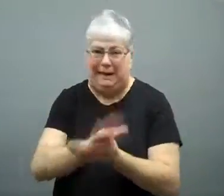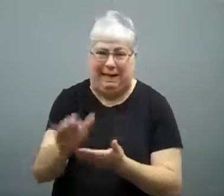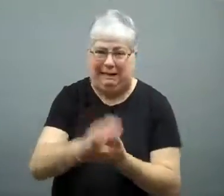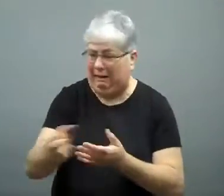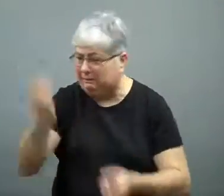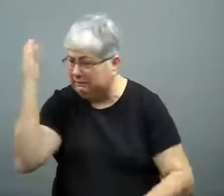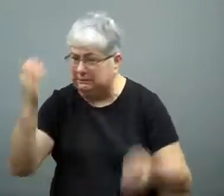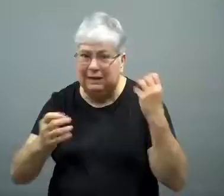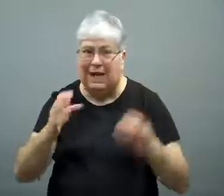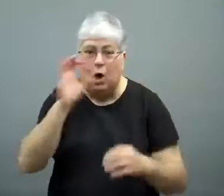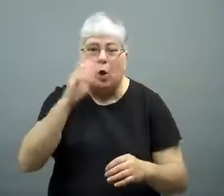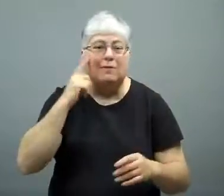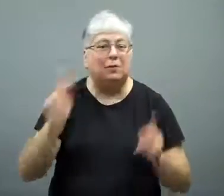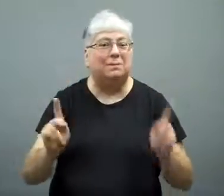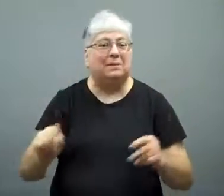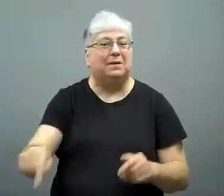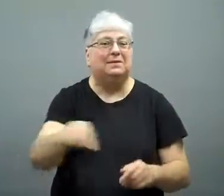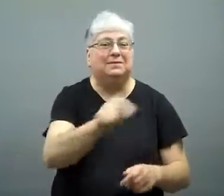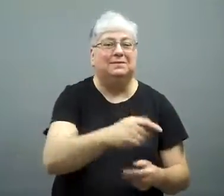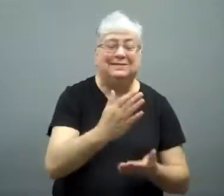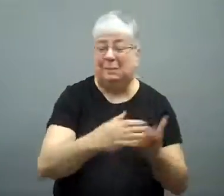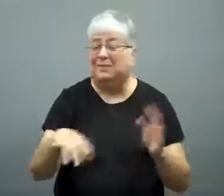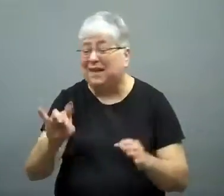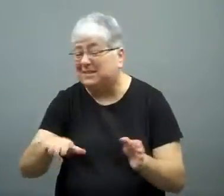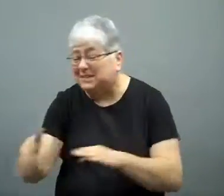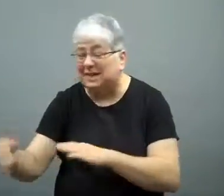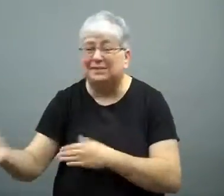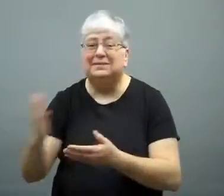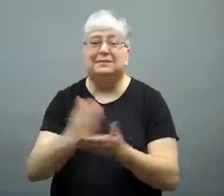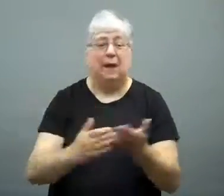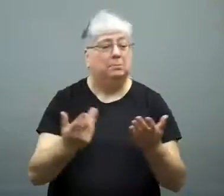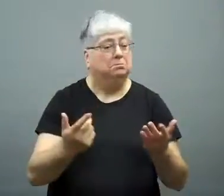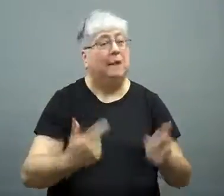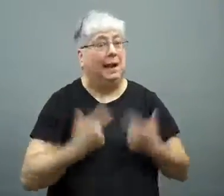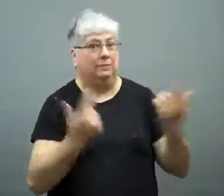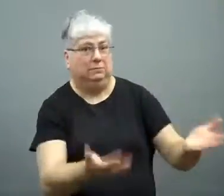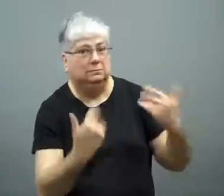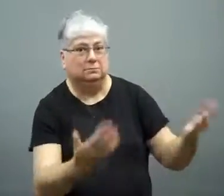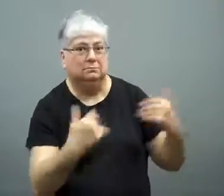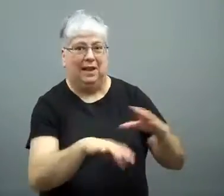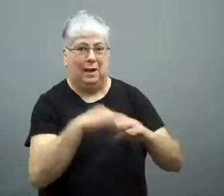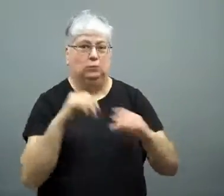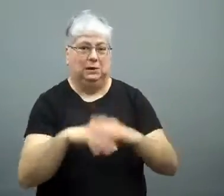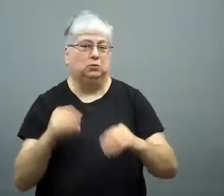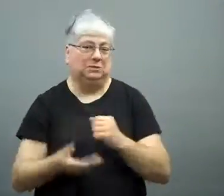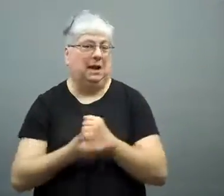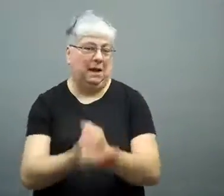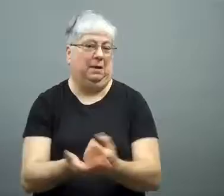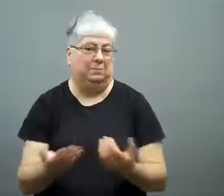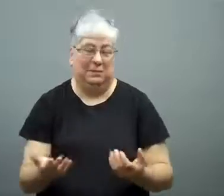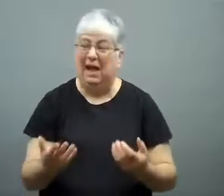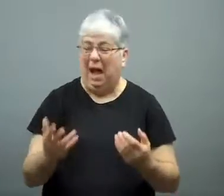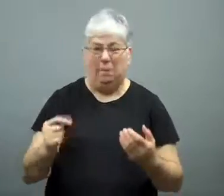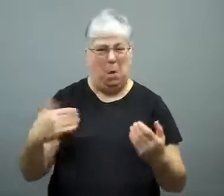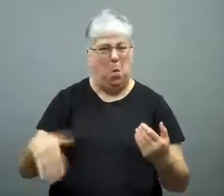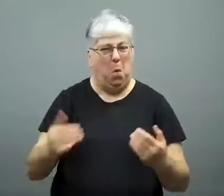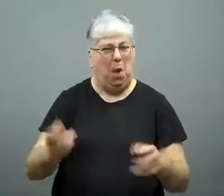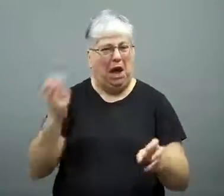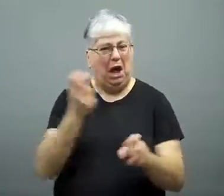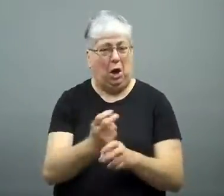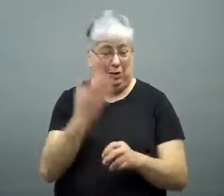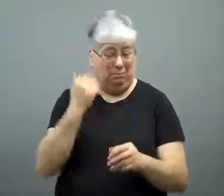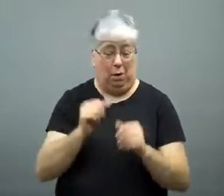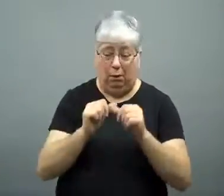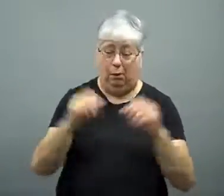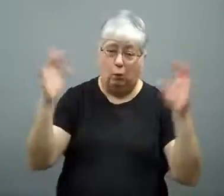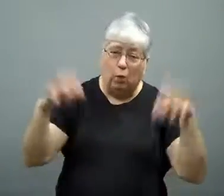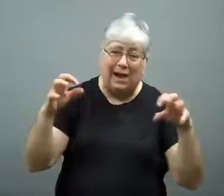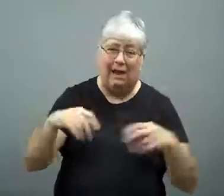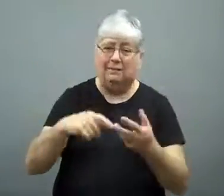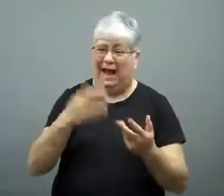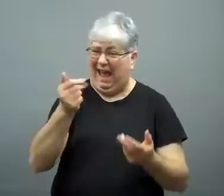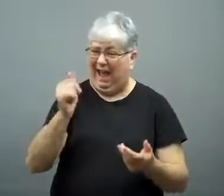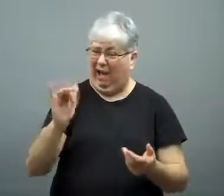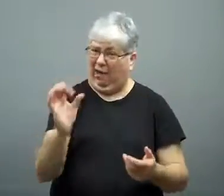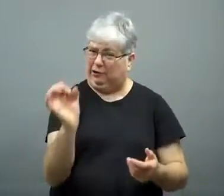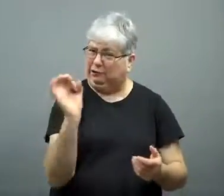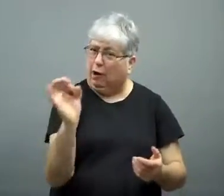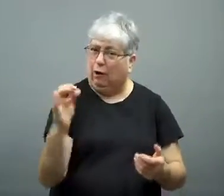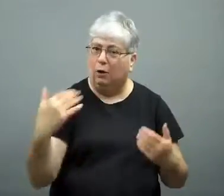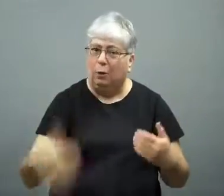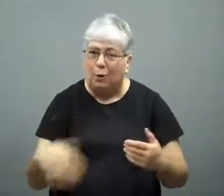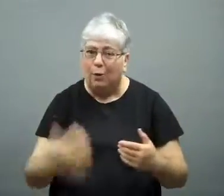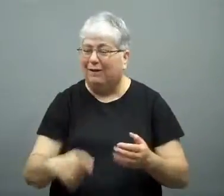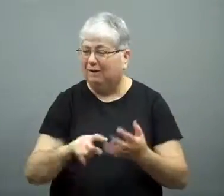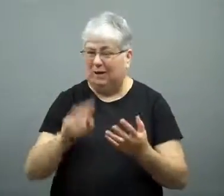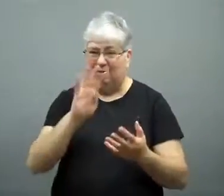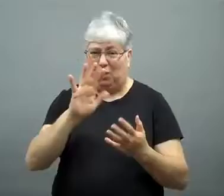They cleaned and searched. Some people they found dead, others they rescued.